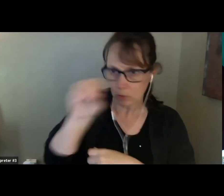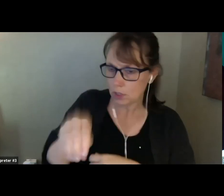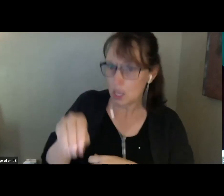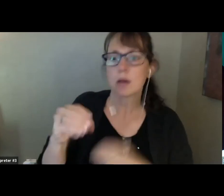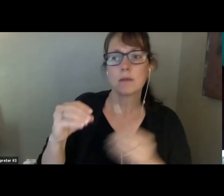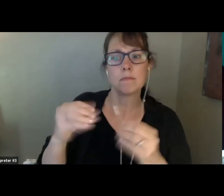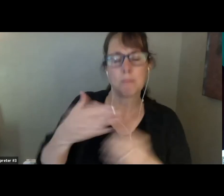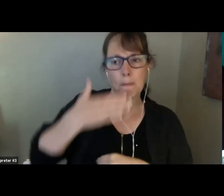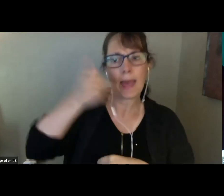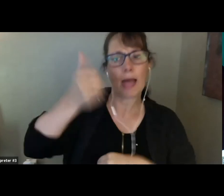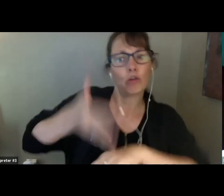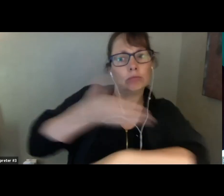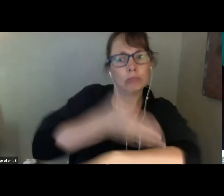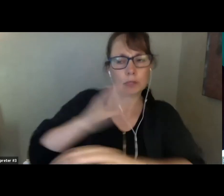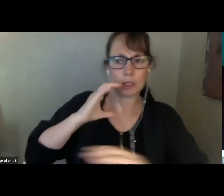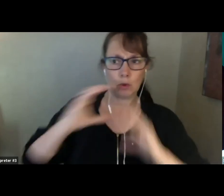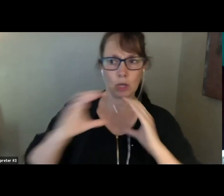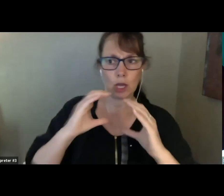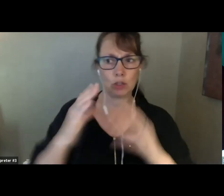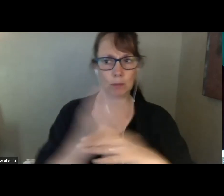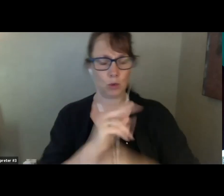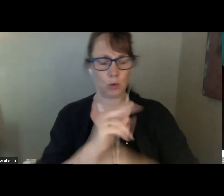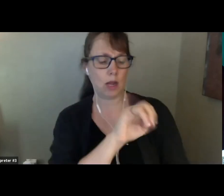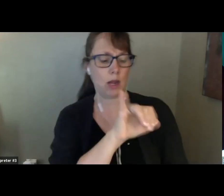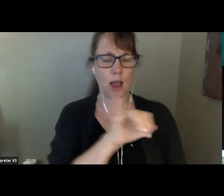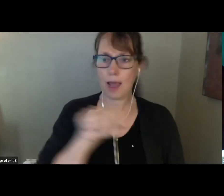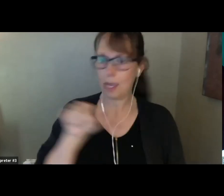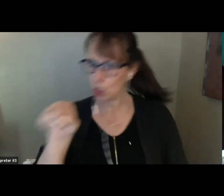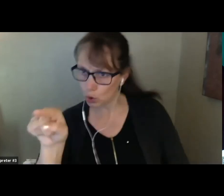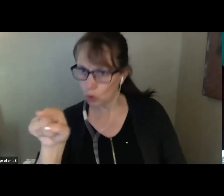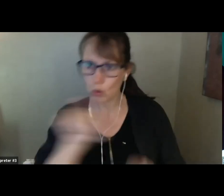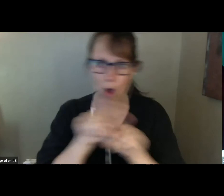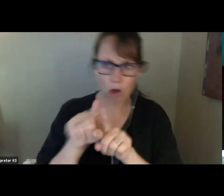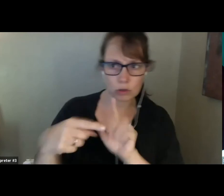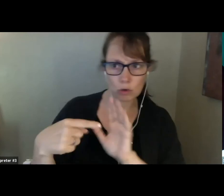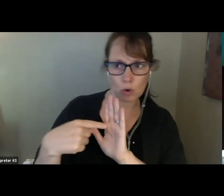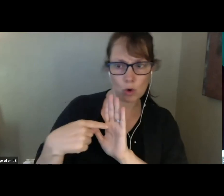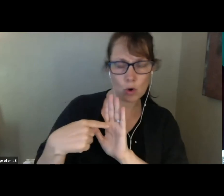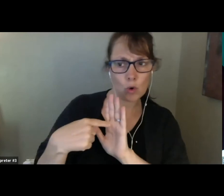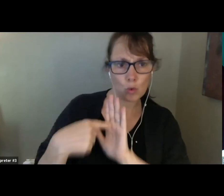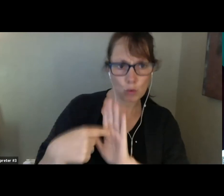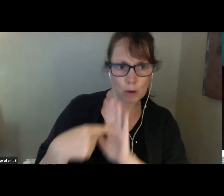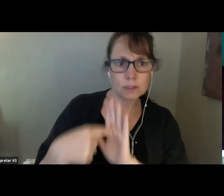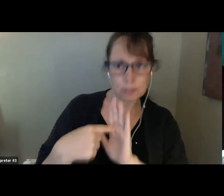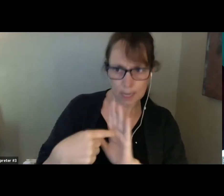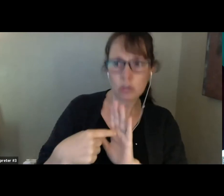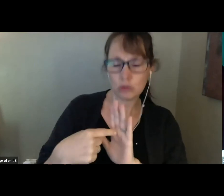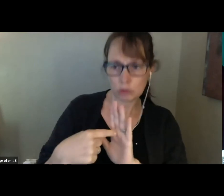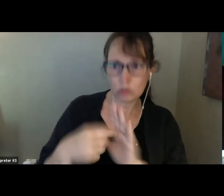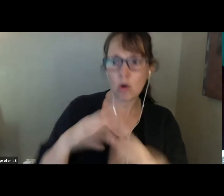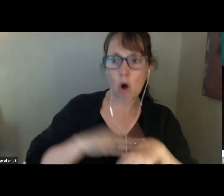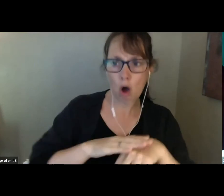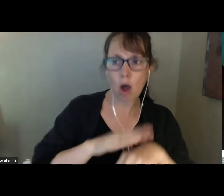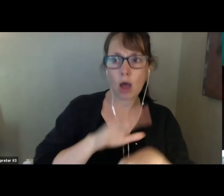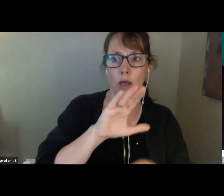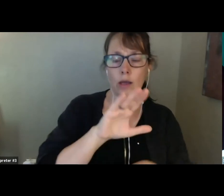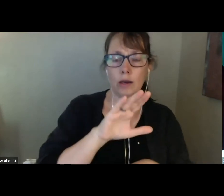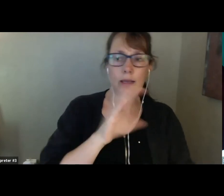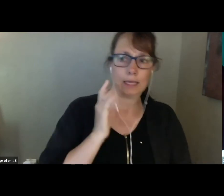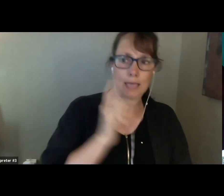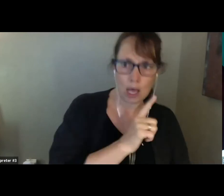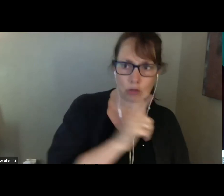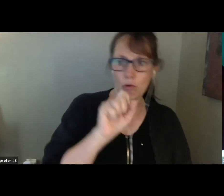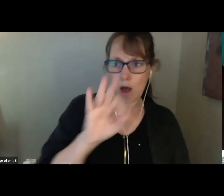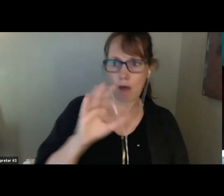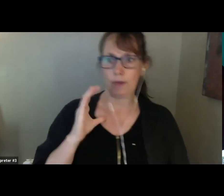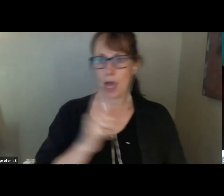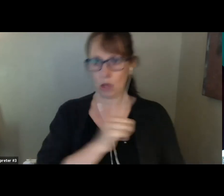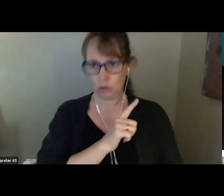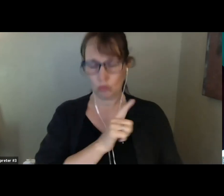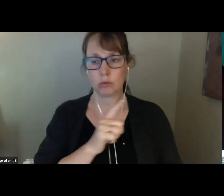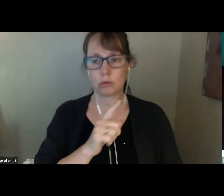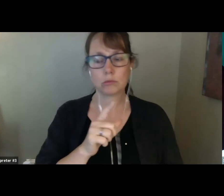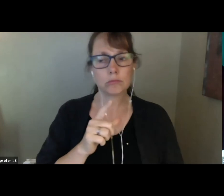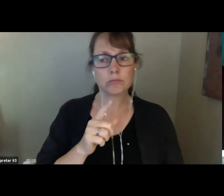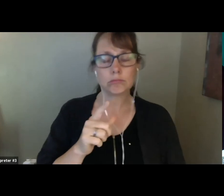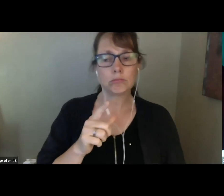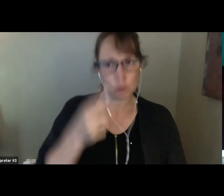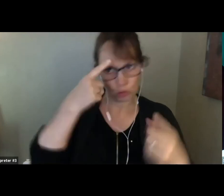between NEI and you and representation on Council of Councils because there are some